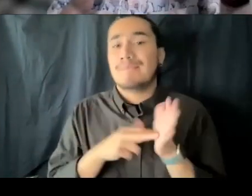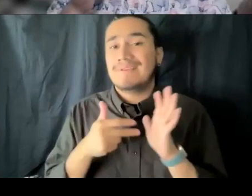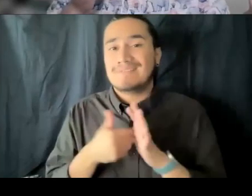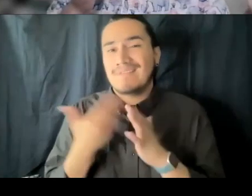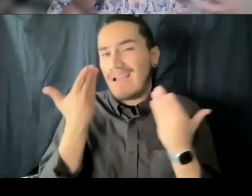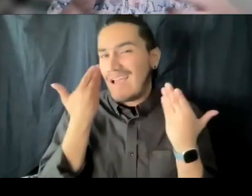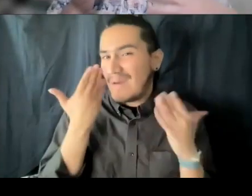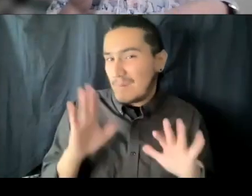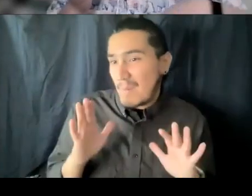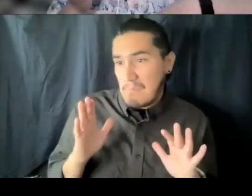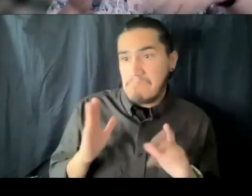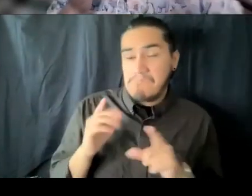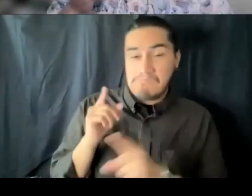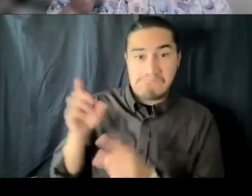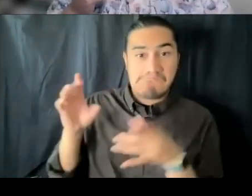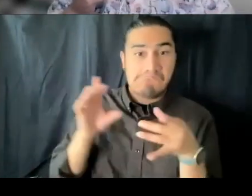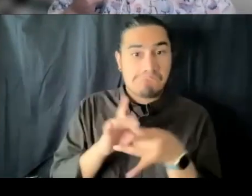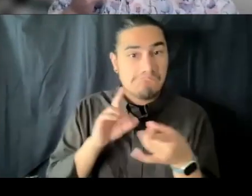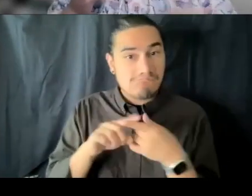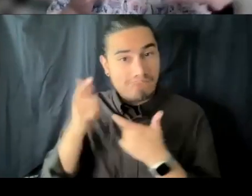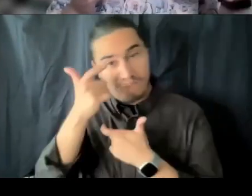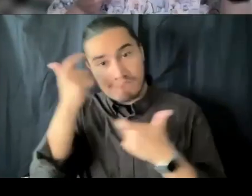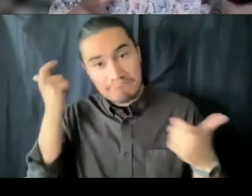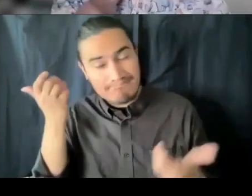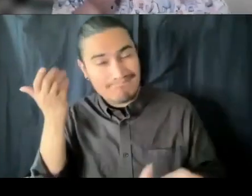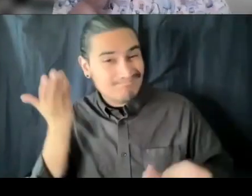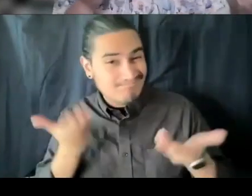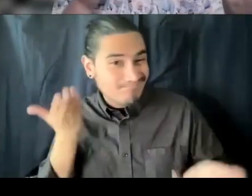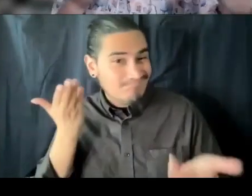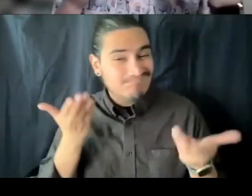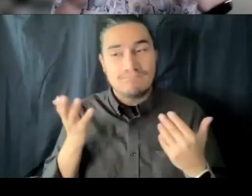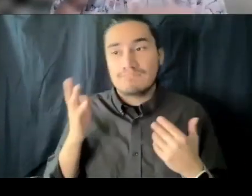is it connected to trauma, to a mental health diagnosis,